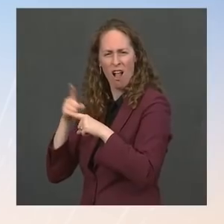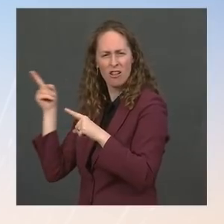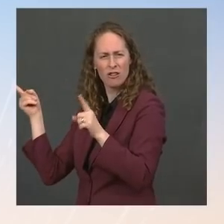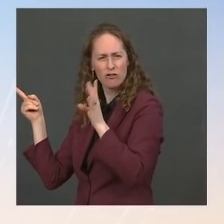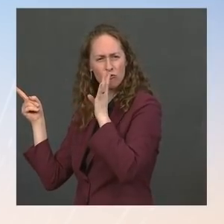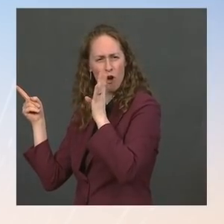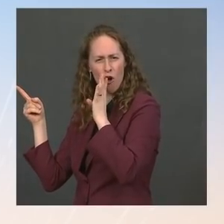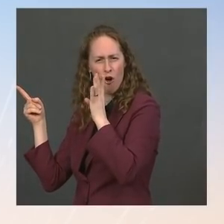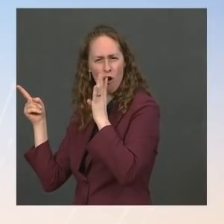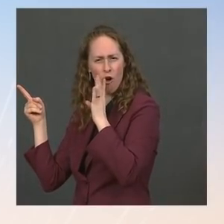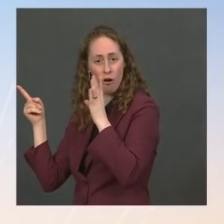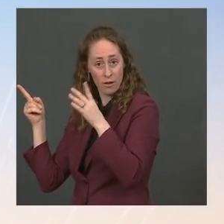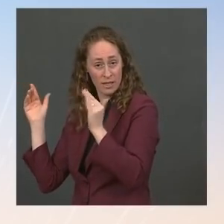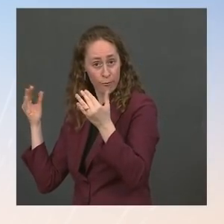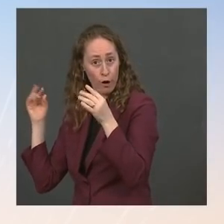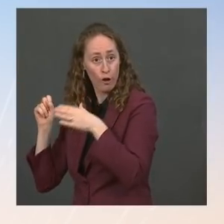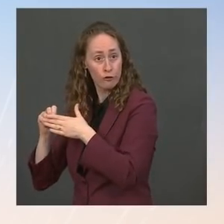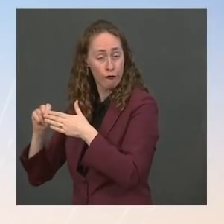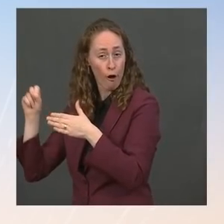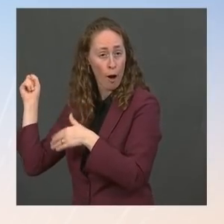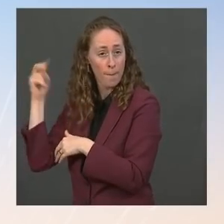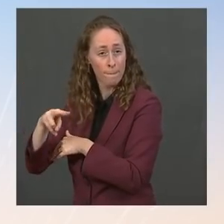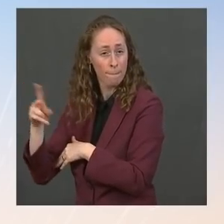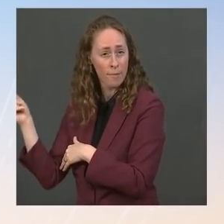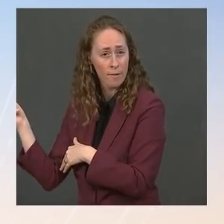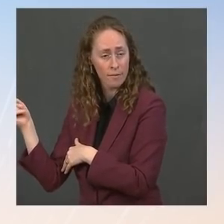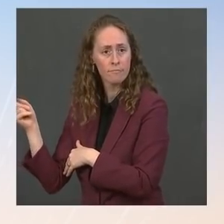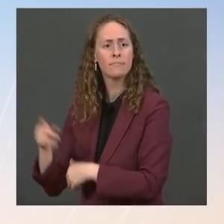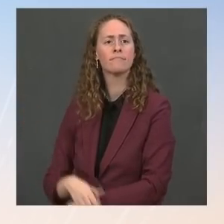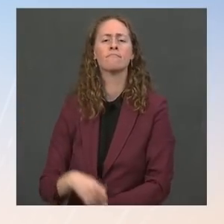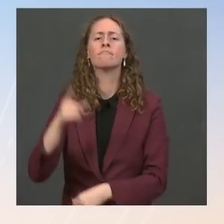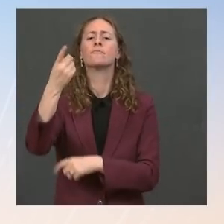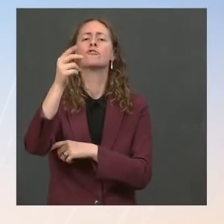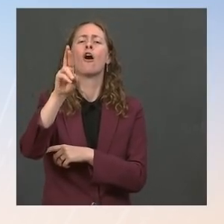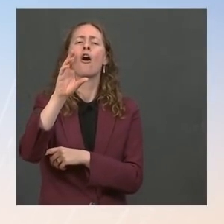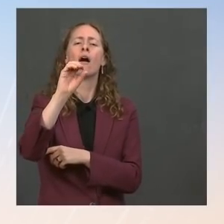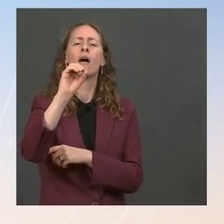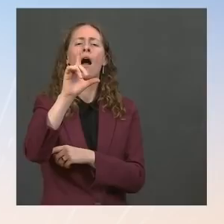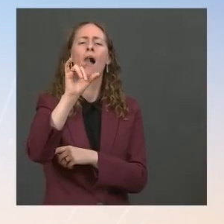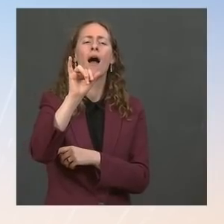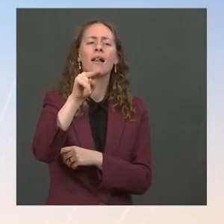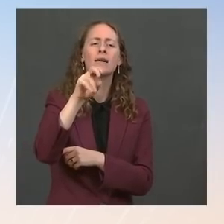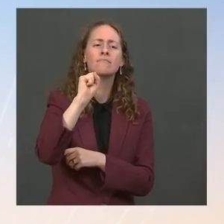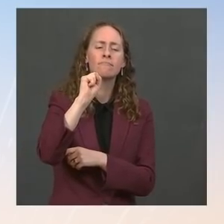Dr. Collins and Dr. Fauci convey yesterday is that this is going to be an ongoing process.